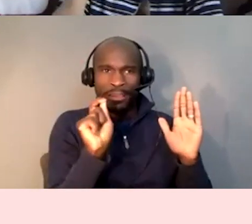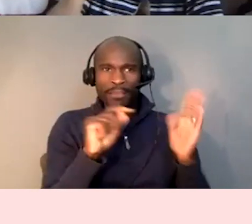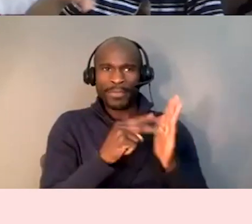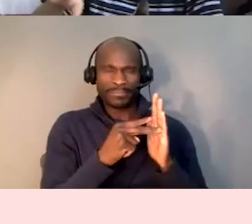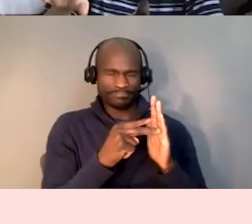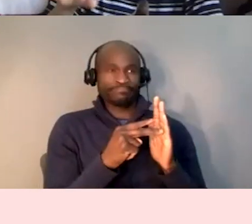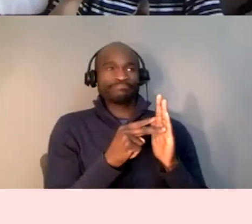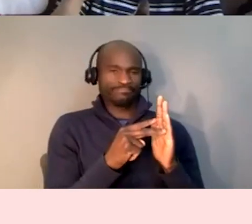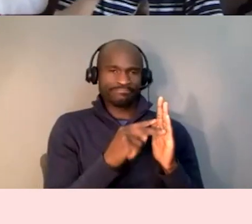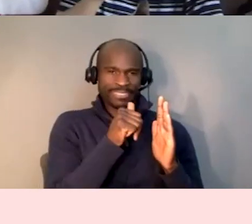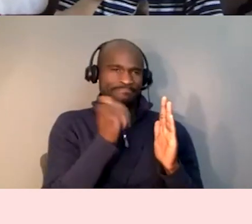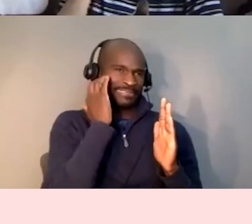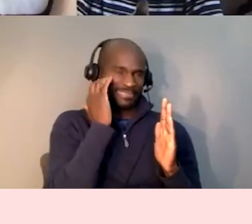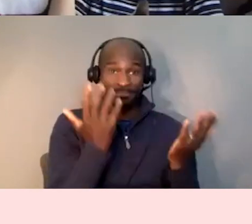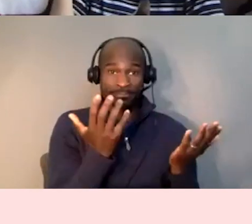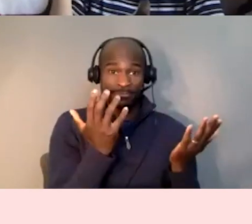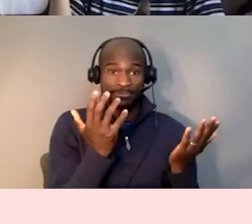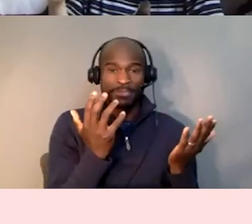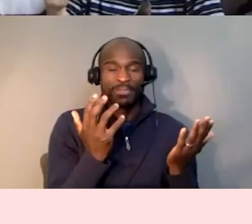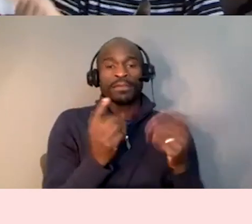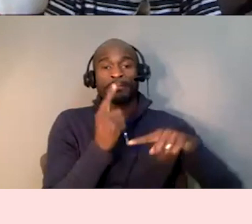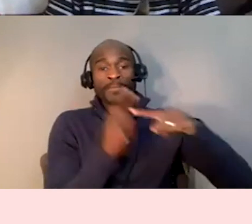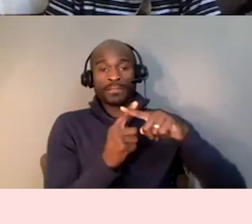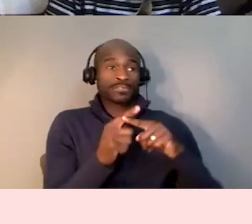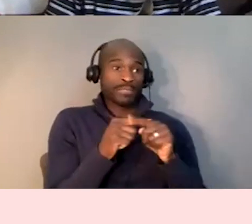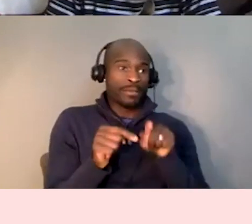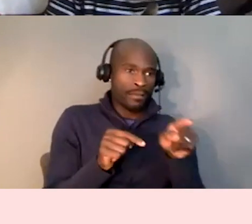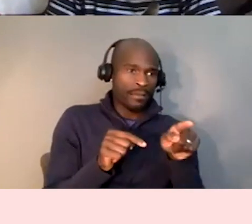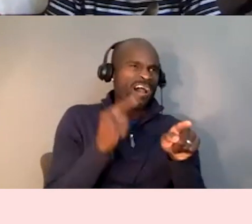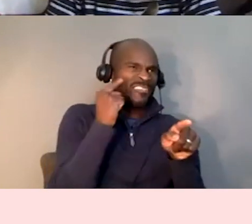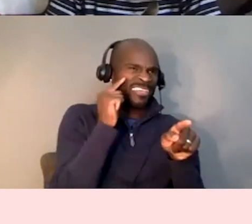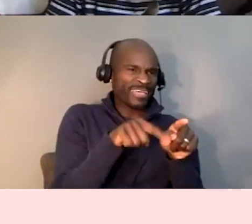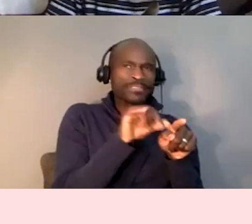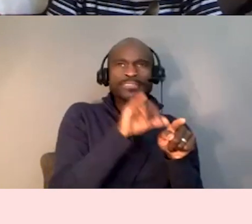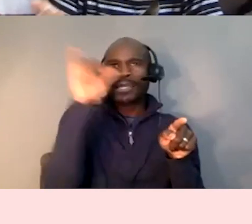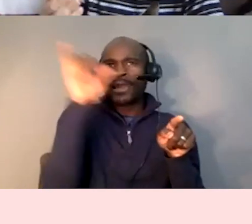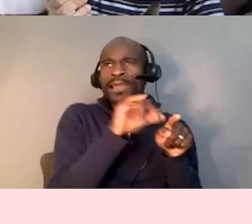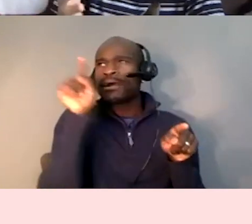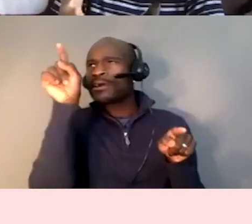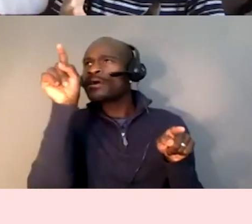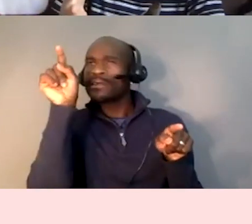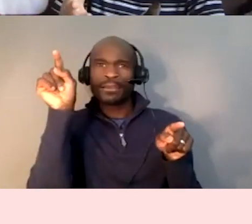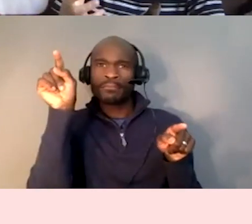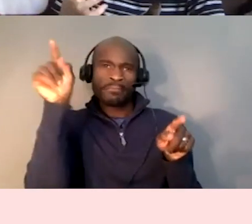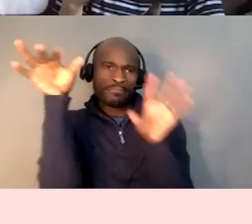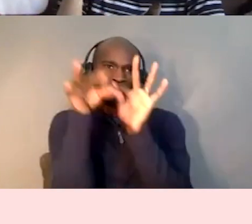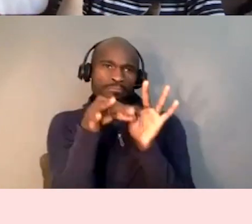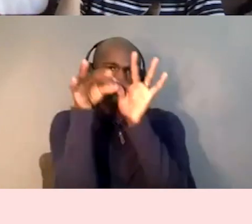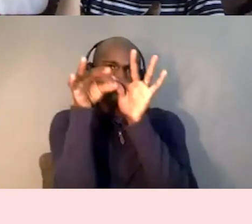go together and which pieces I'm using similar thought process on um just to be able to keep